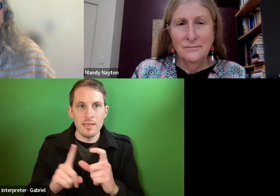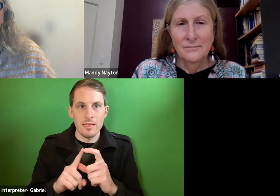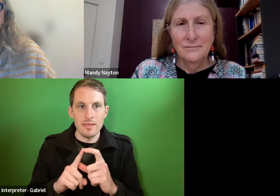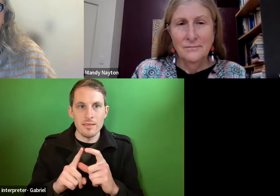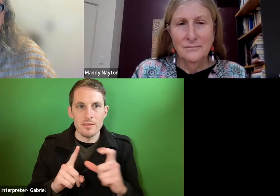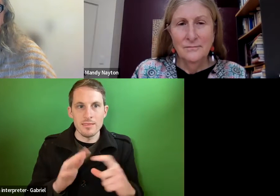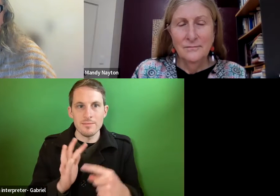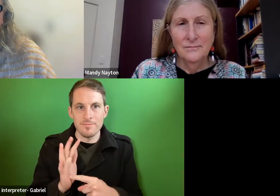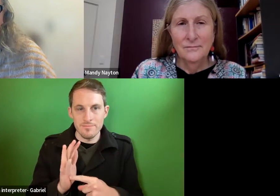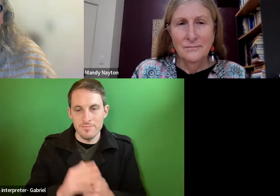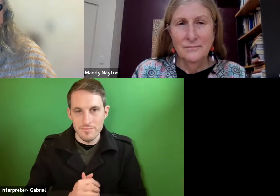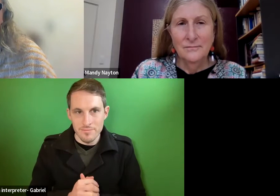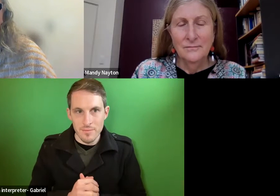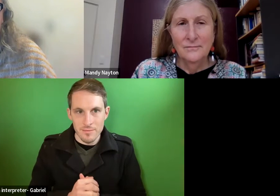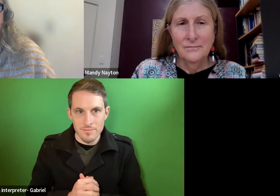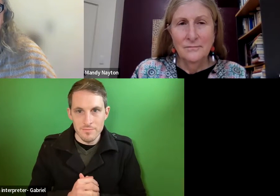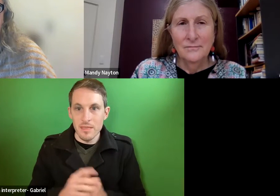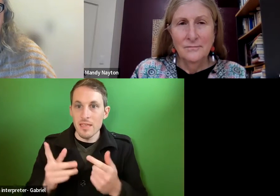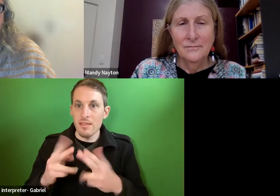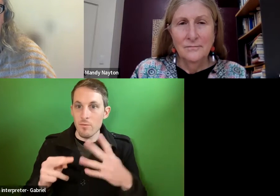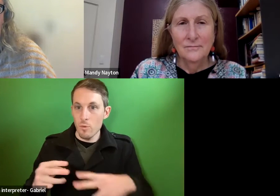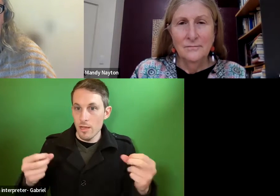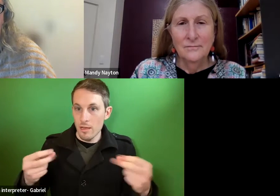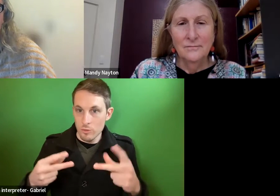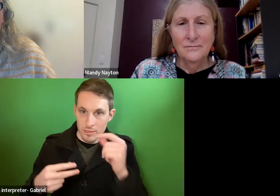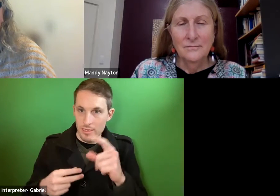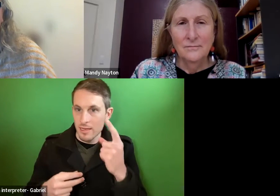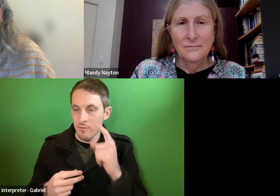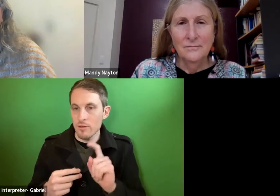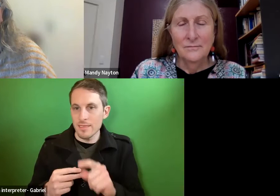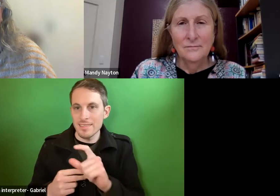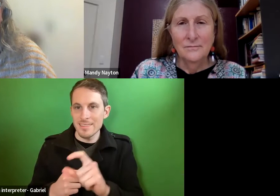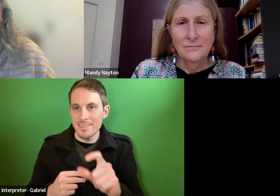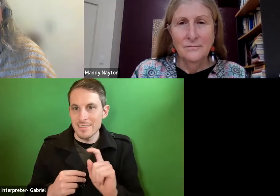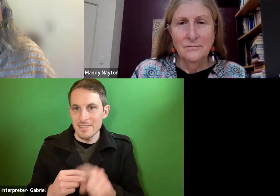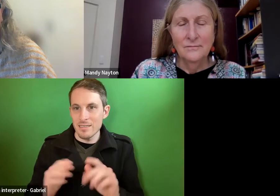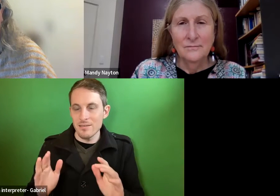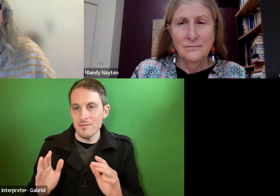click the CC button in the toolbar that is located either on the top or the bottom of your screen.